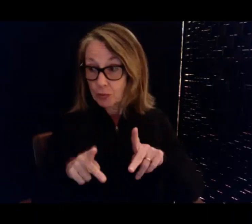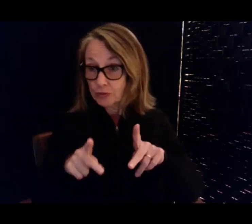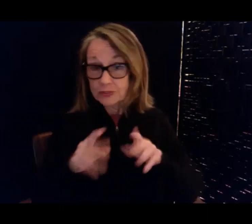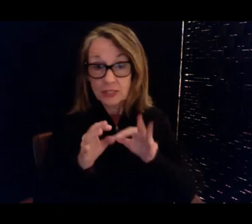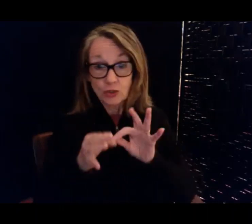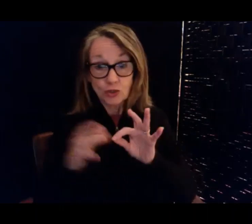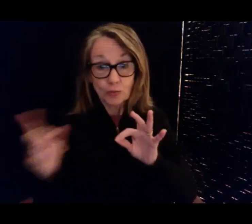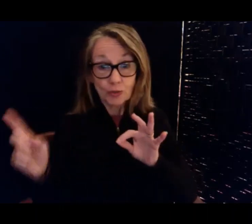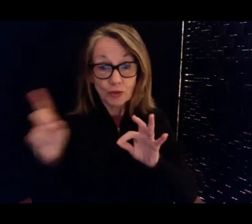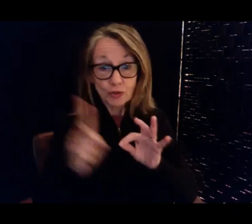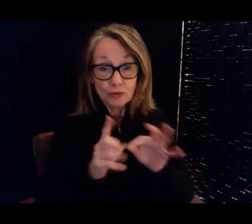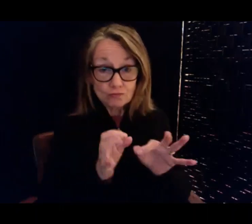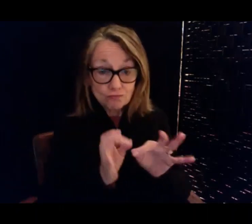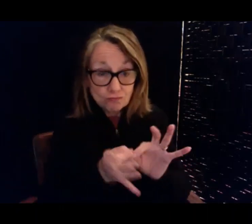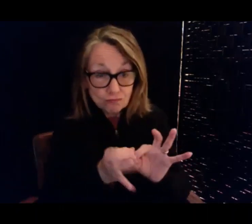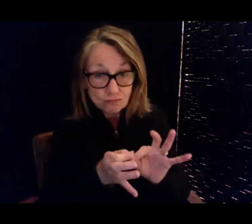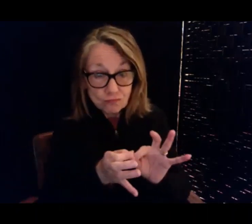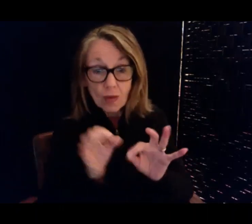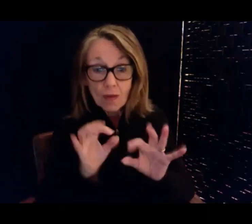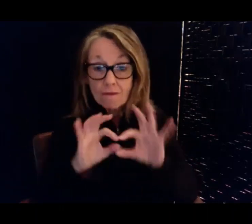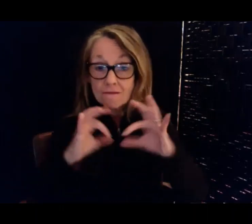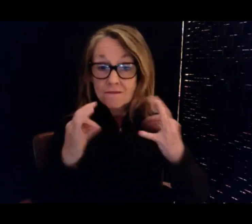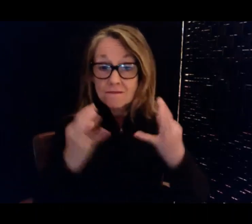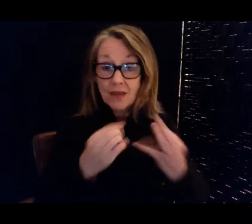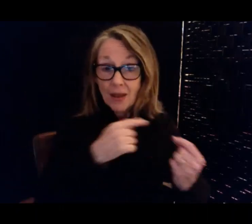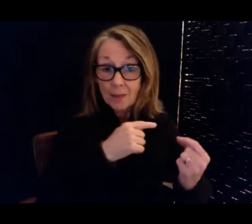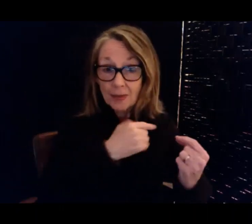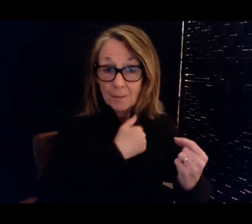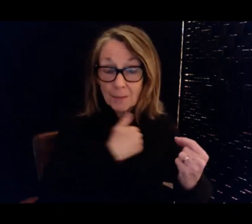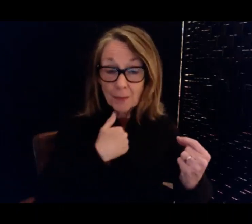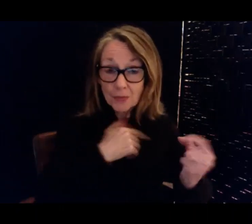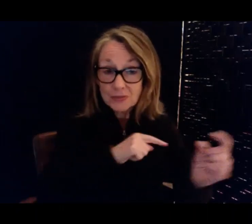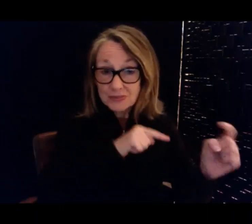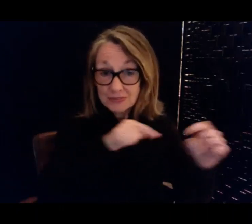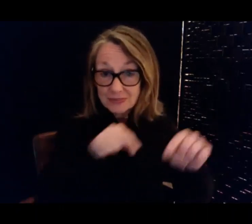to come into the hospital and you might be alone for a long period of time at